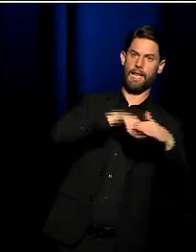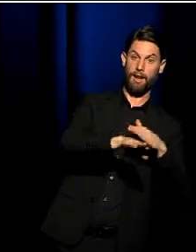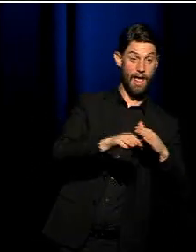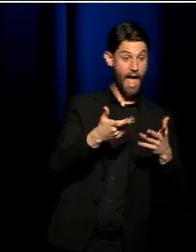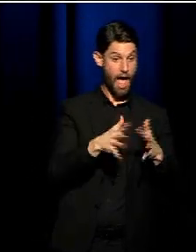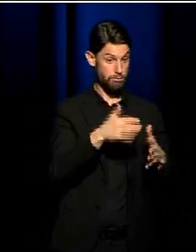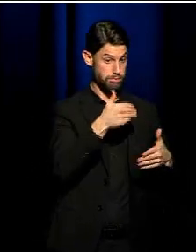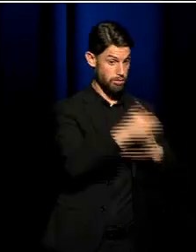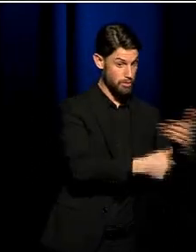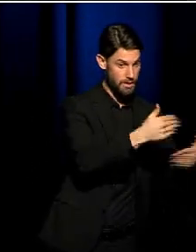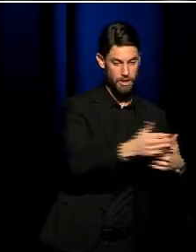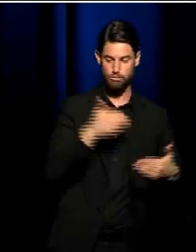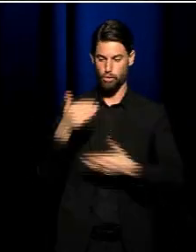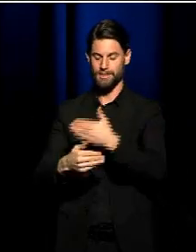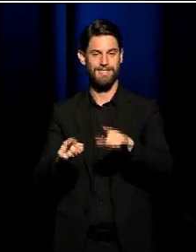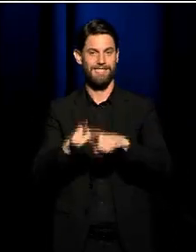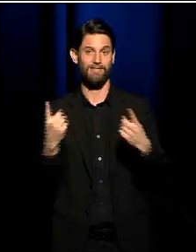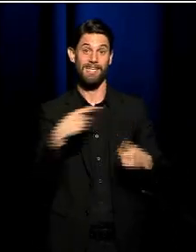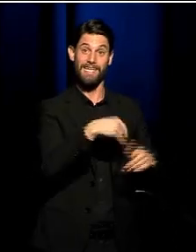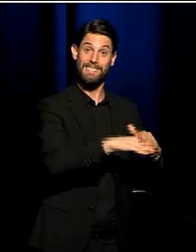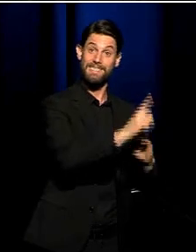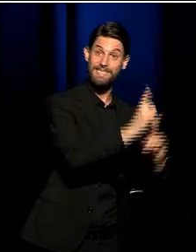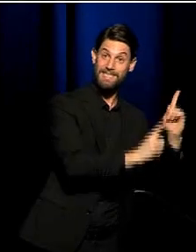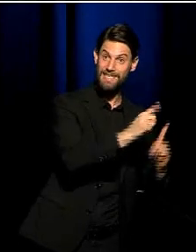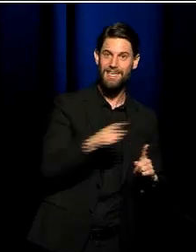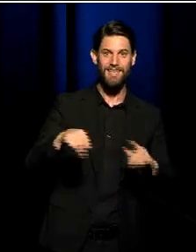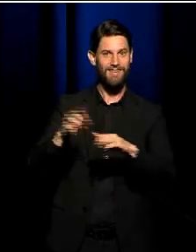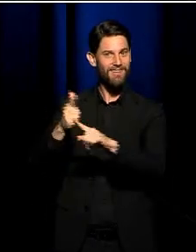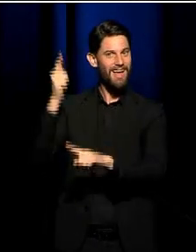hear from witnesses who will give evidence in person at these hearings the